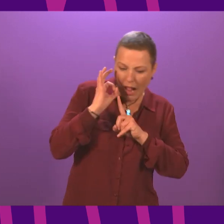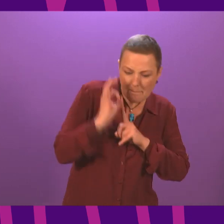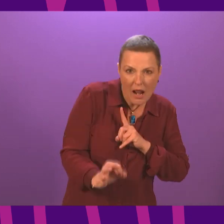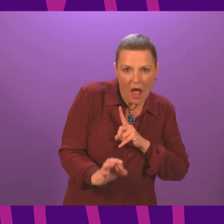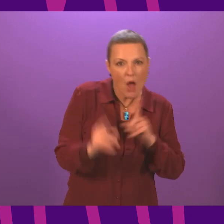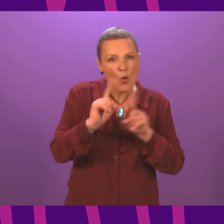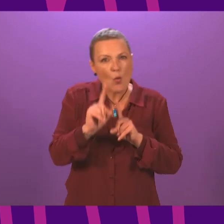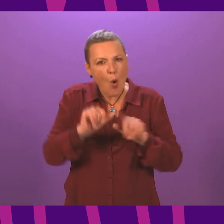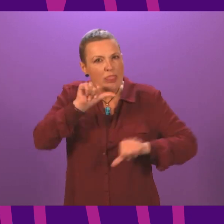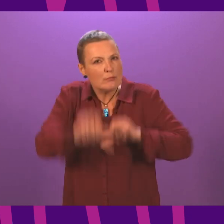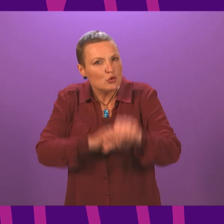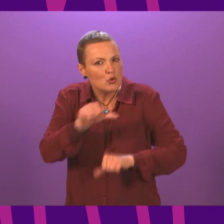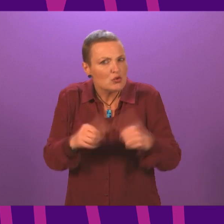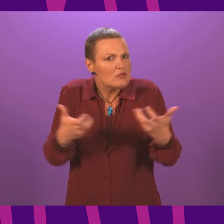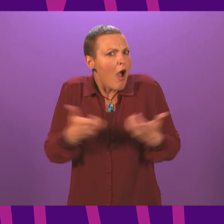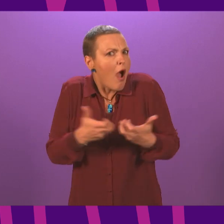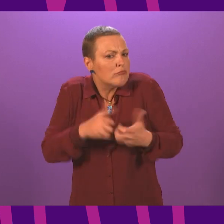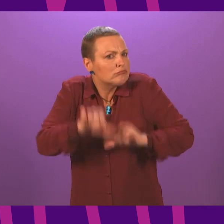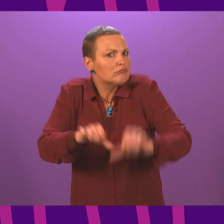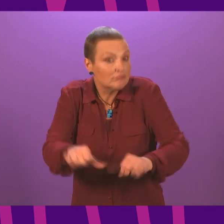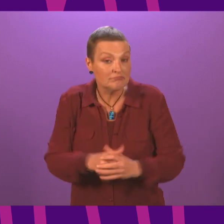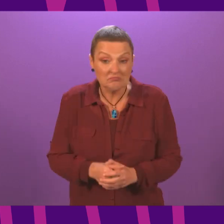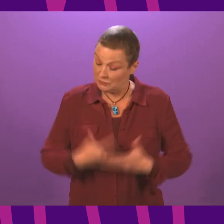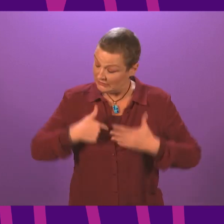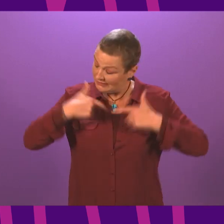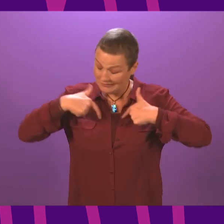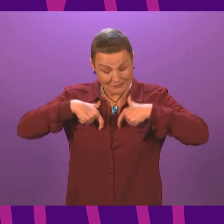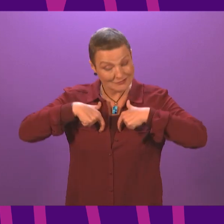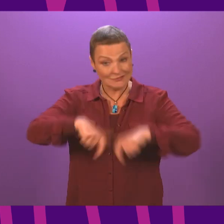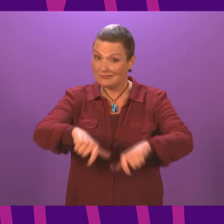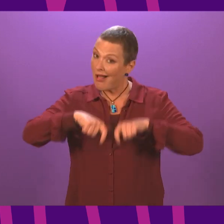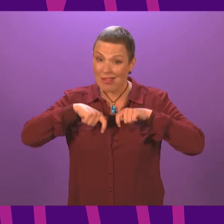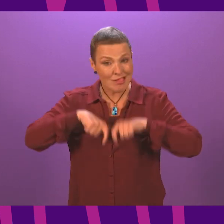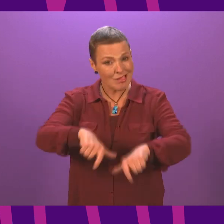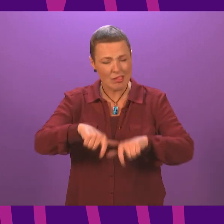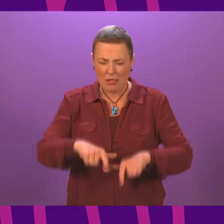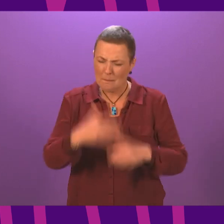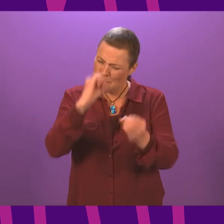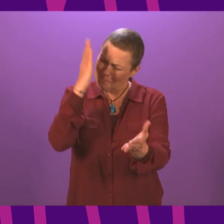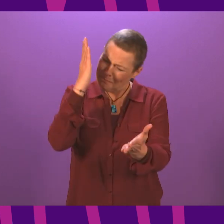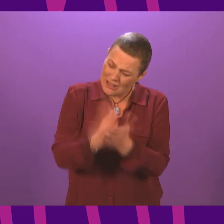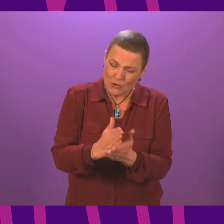support can be provided. Our work has continued to ensure that respect, dignity and fairness are